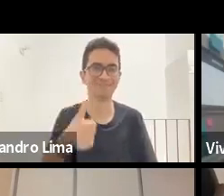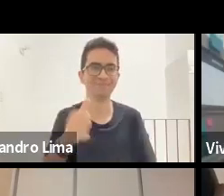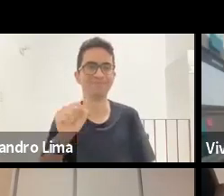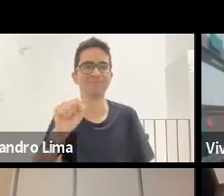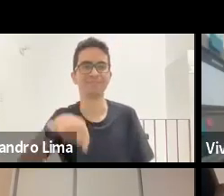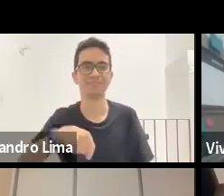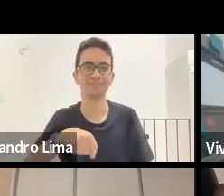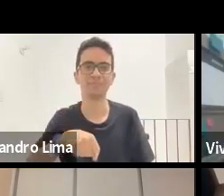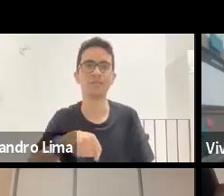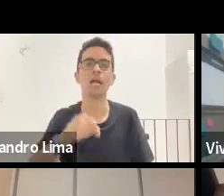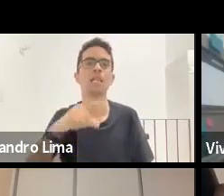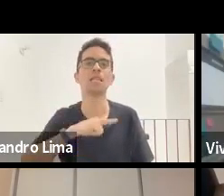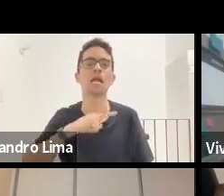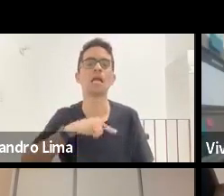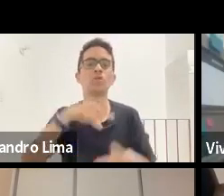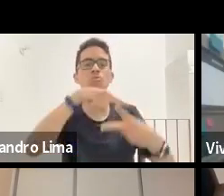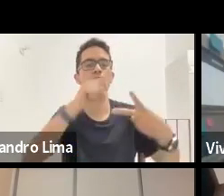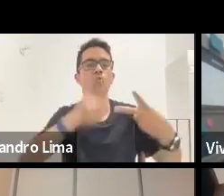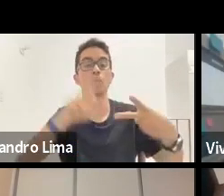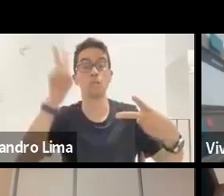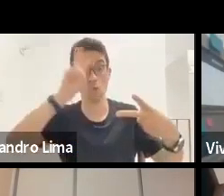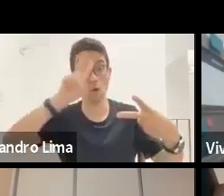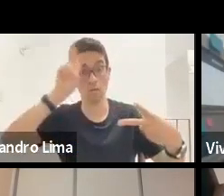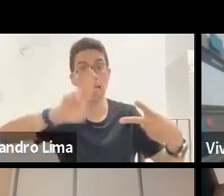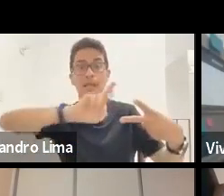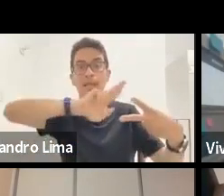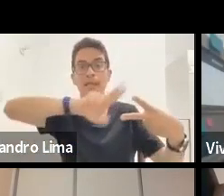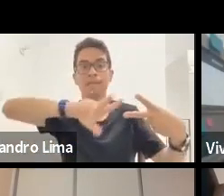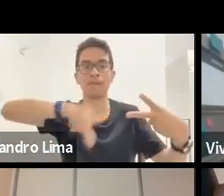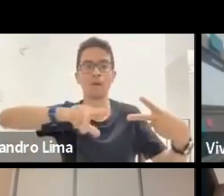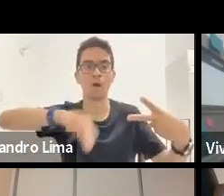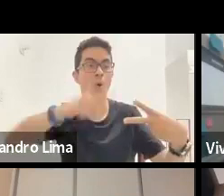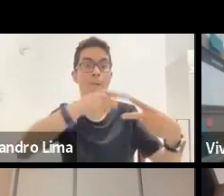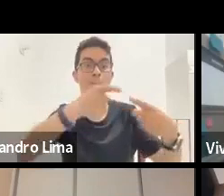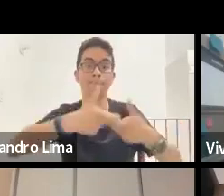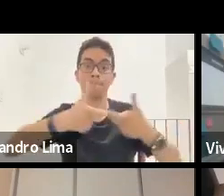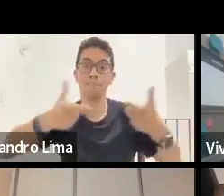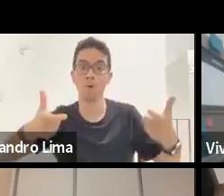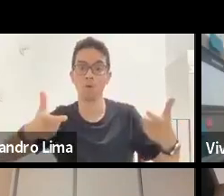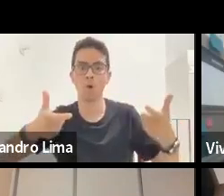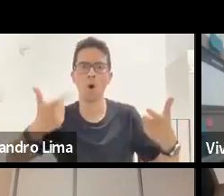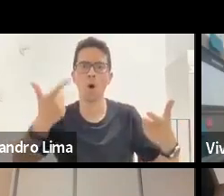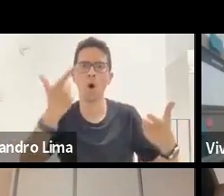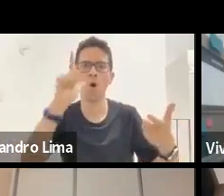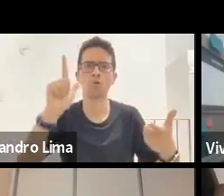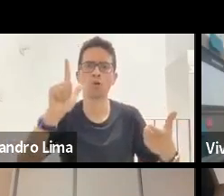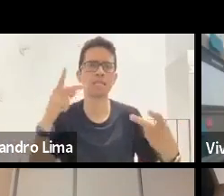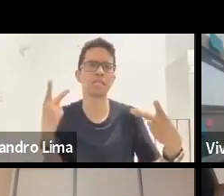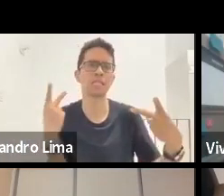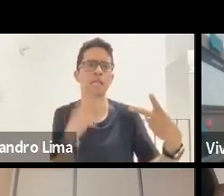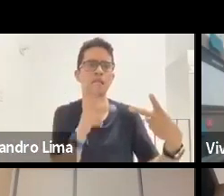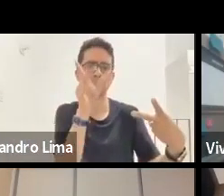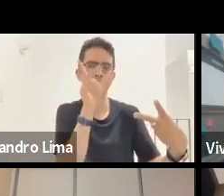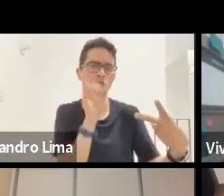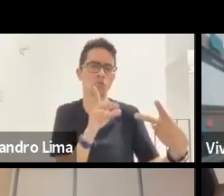and the, there are two different histories two different histories one is the kind of the broad history and then there's the history of the individual growing up.